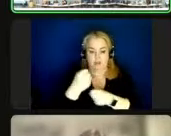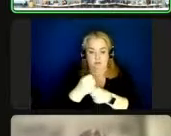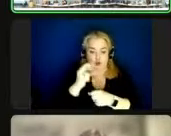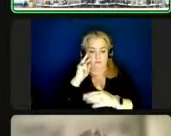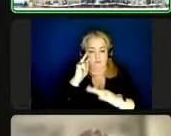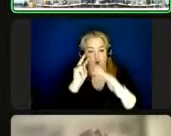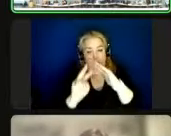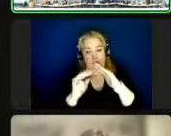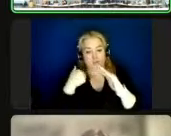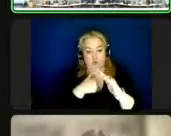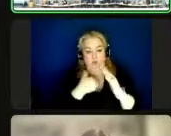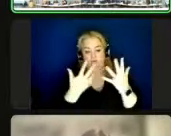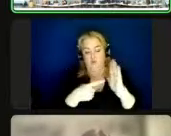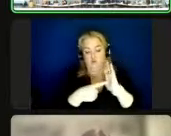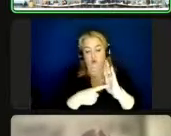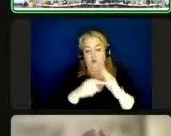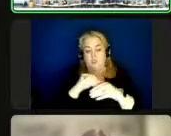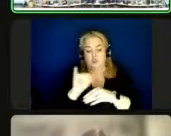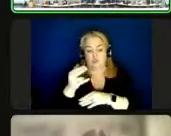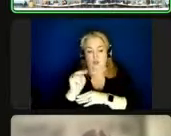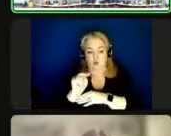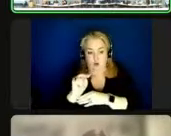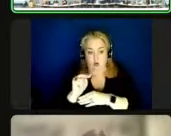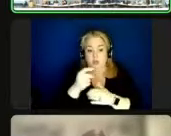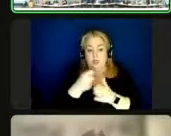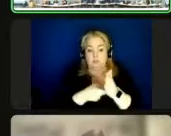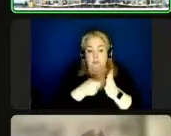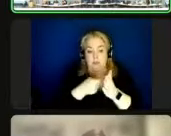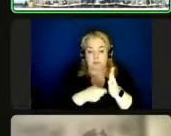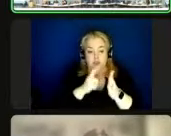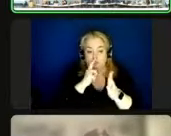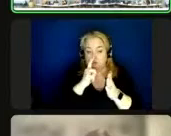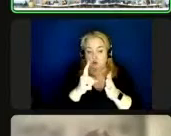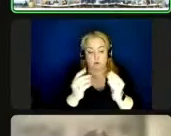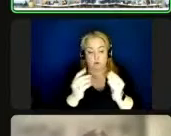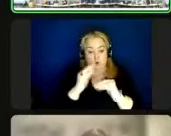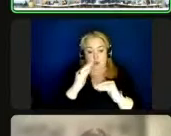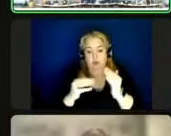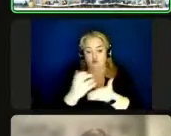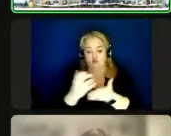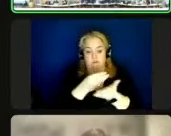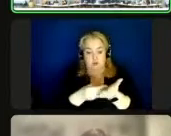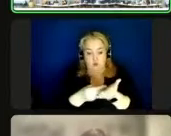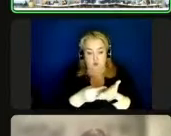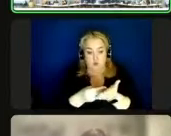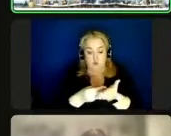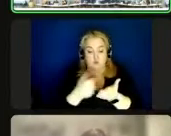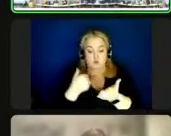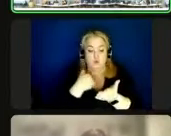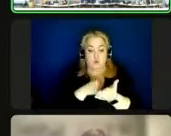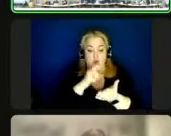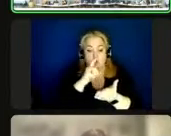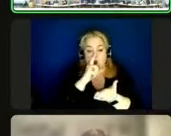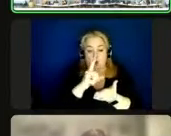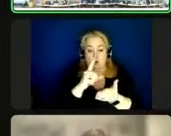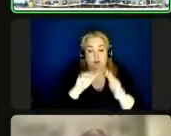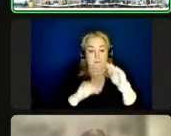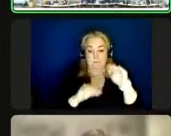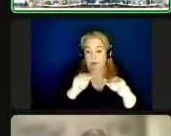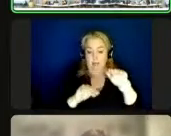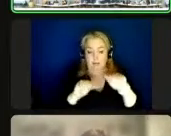ONE YOU'RE FAMILIAR WITH OUR